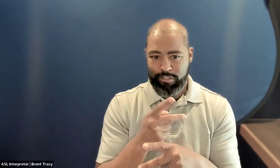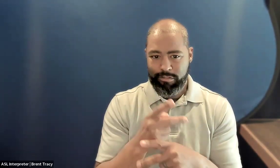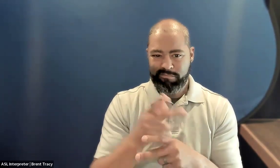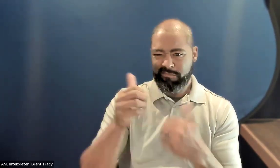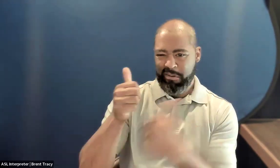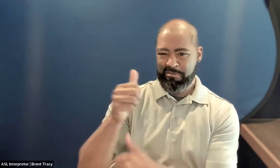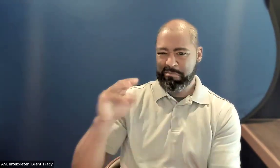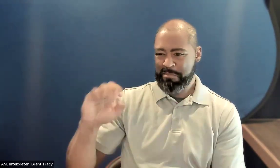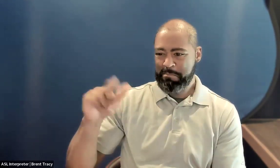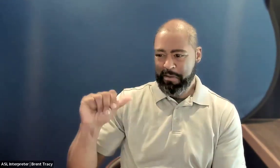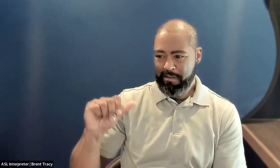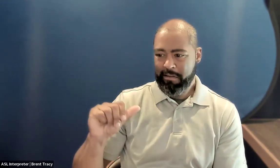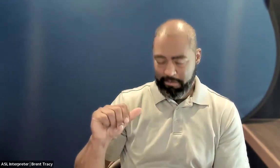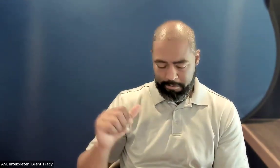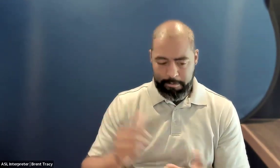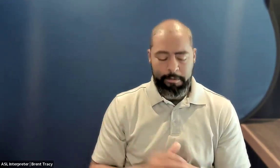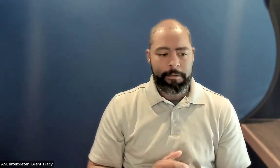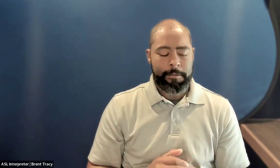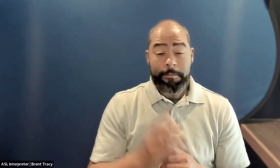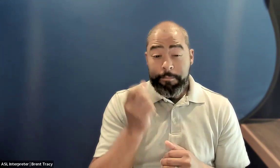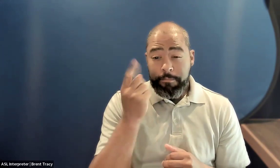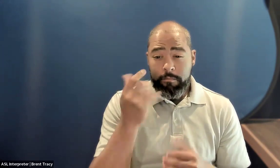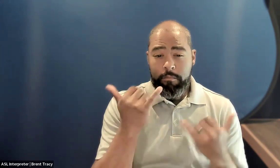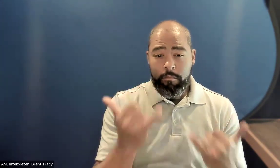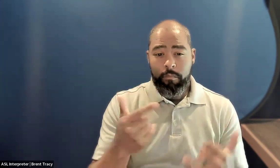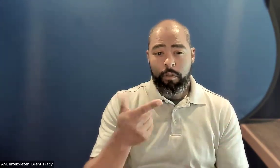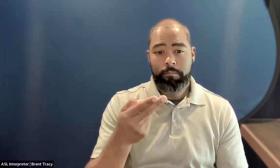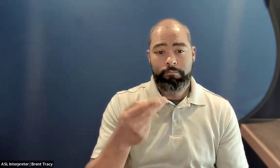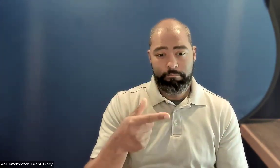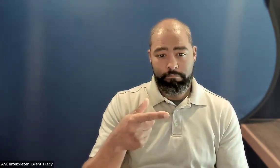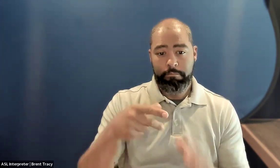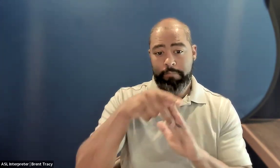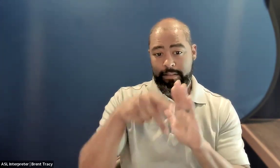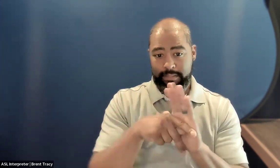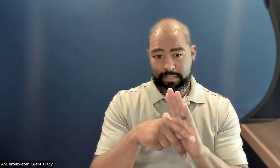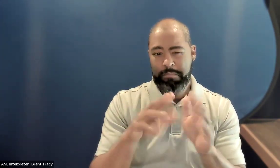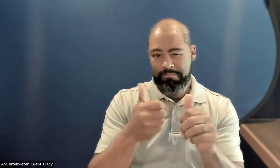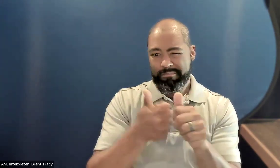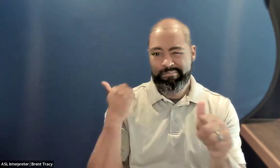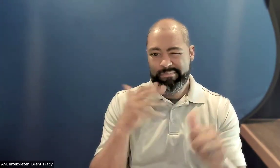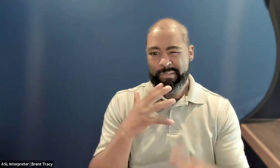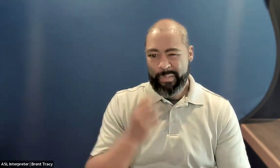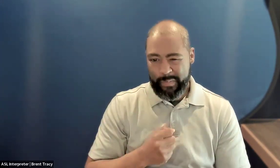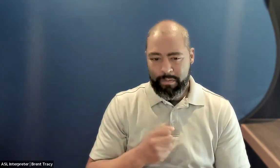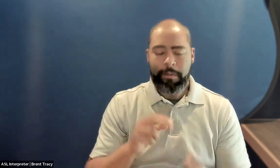However, because our greenhouse greenhouse gas policy is somewhat outdated, it does not reflect current practice.